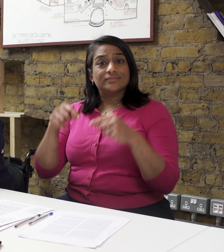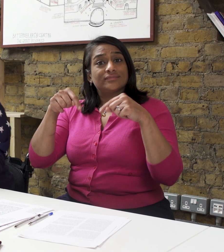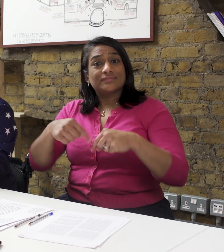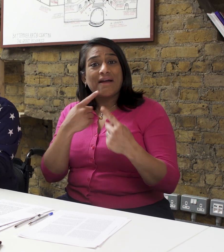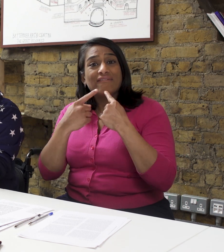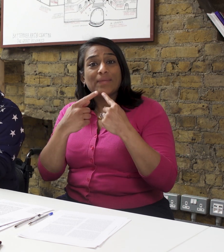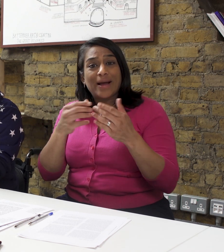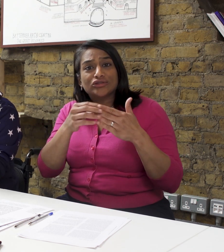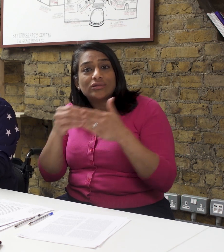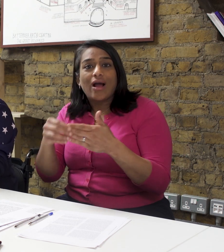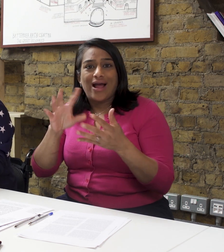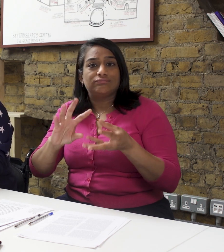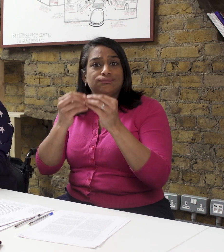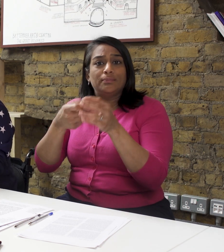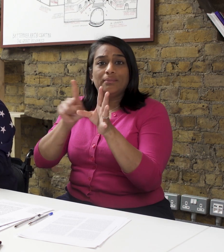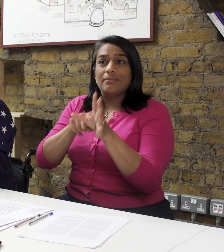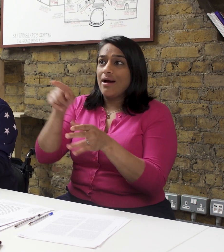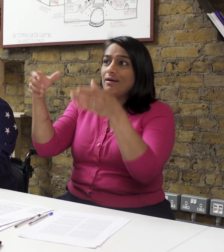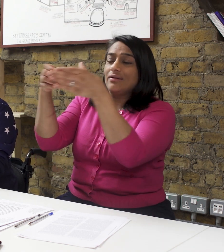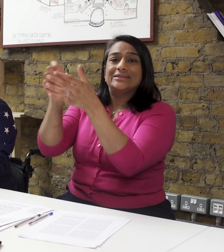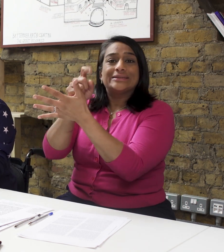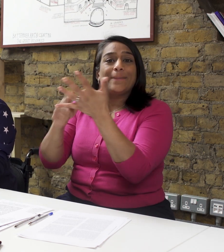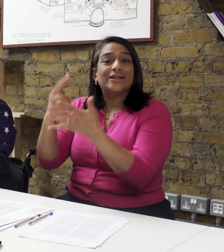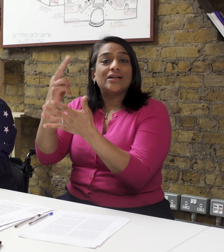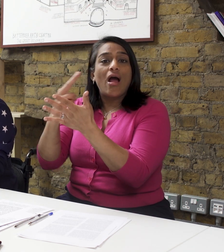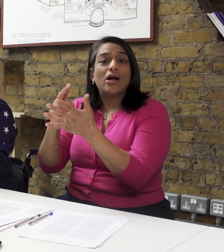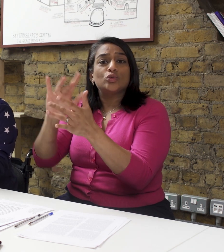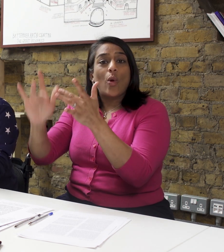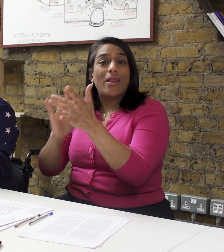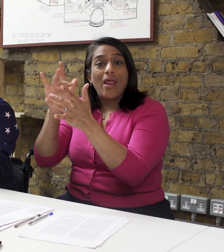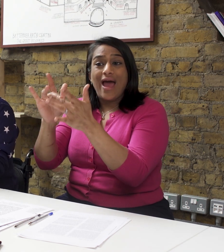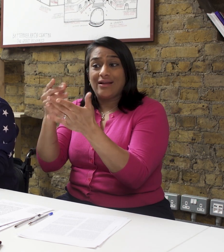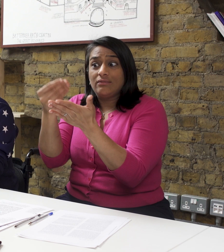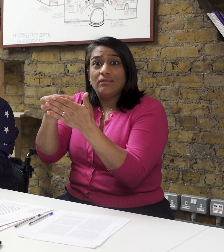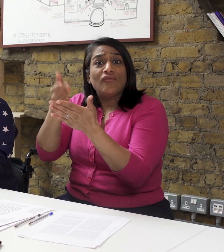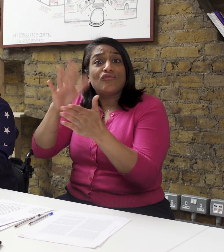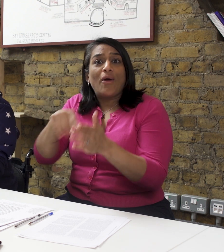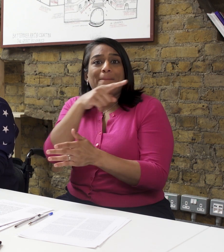This guide has been produced by Disability Arts Online with funding